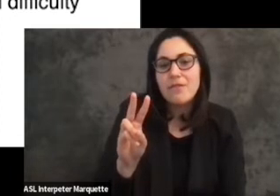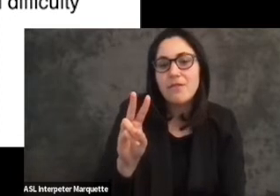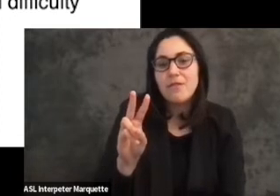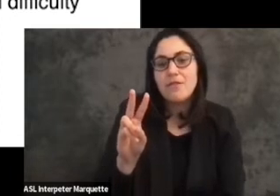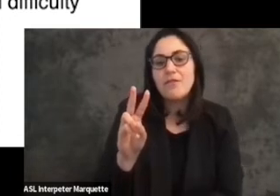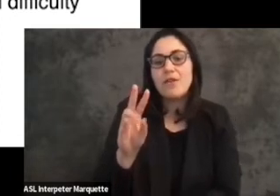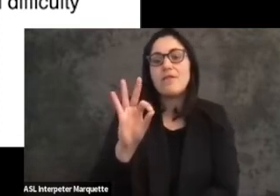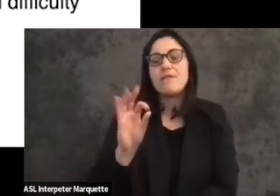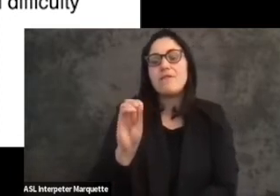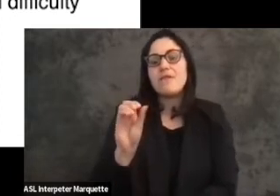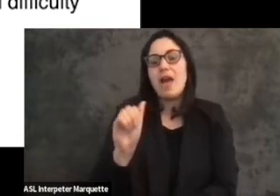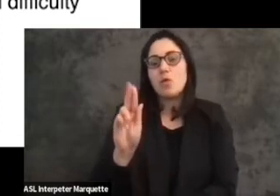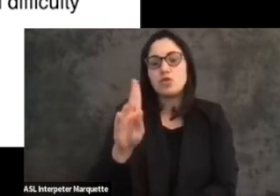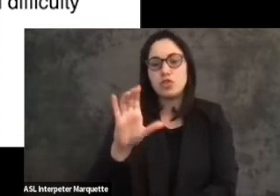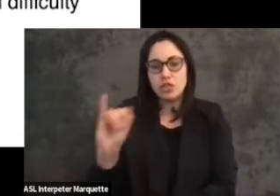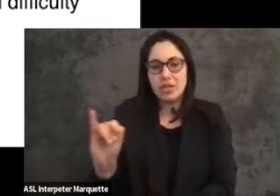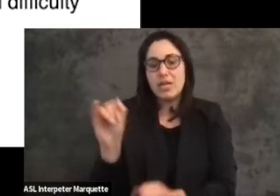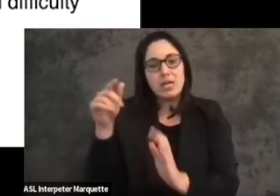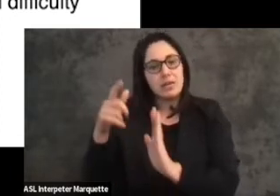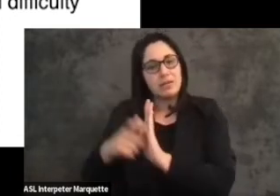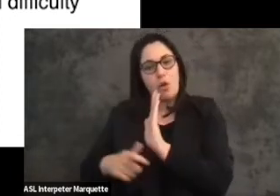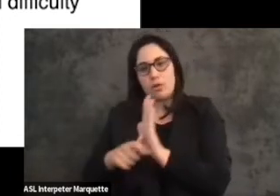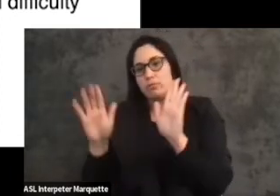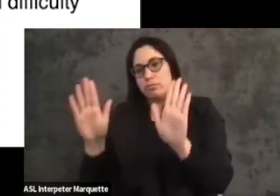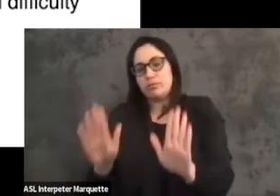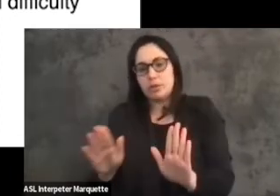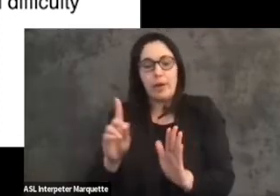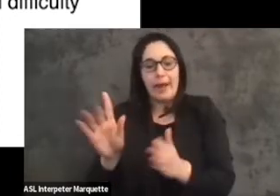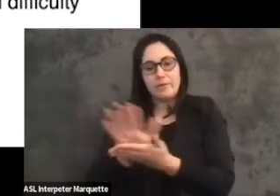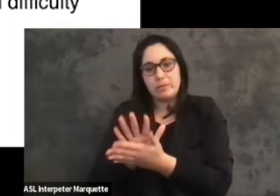this is really nicely reviewed in a paper by Tony Fauci that came out last spring that